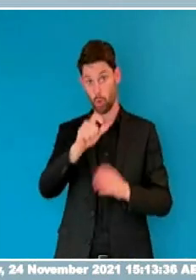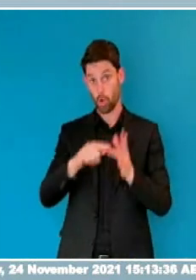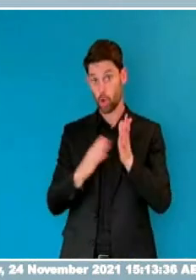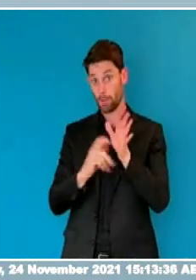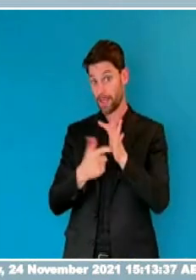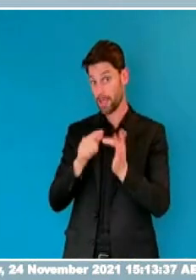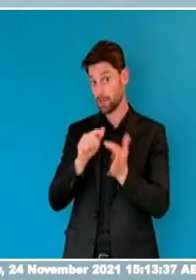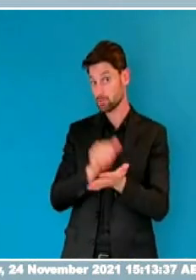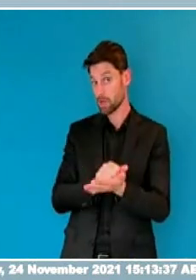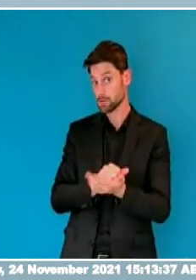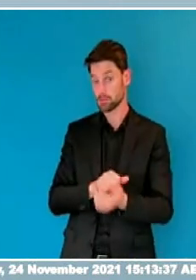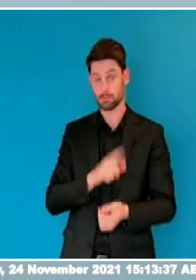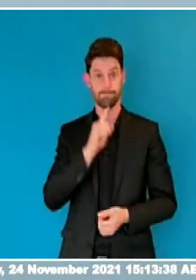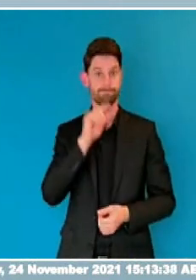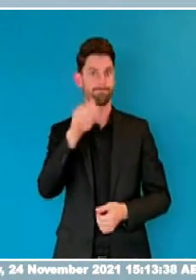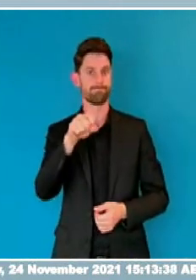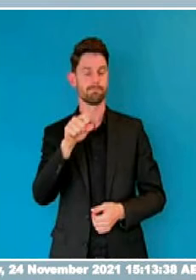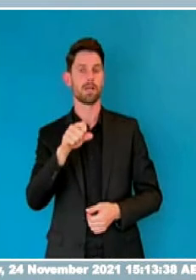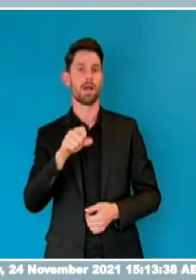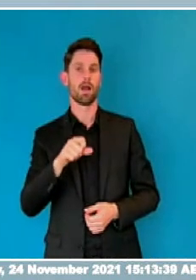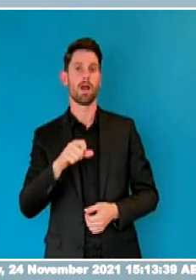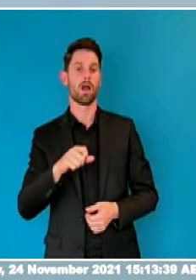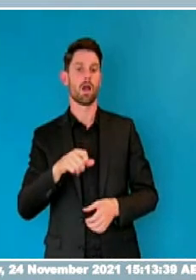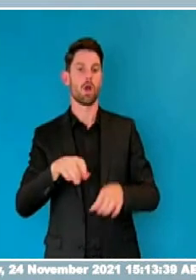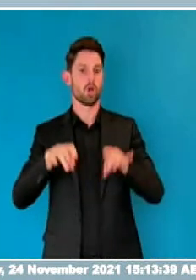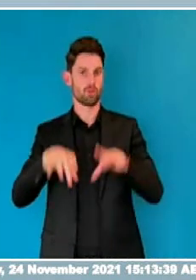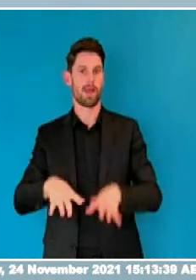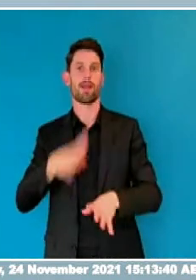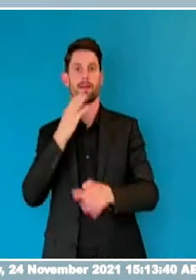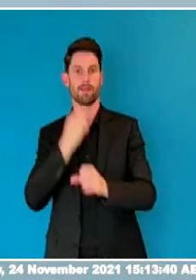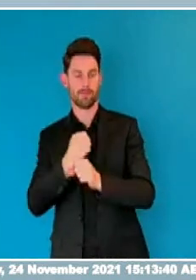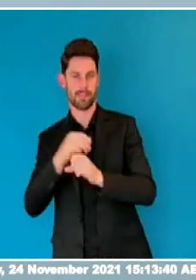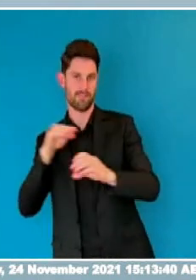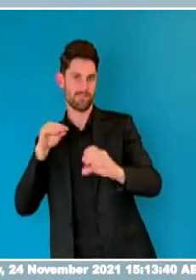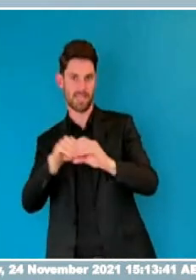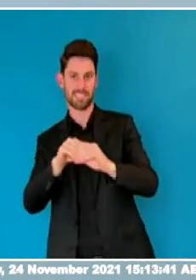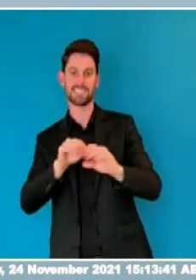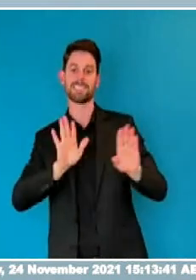That is an investment that is similar to MrÂ Radford's scheme.